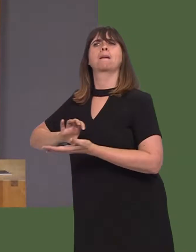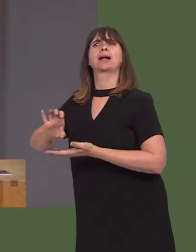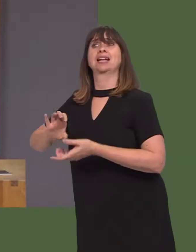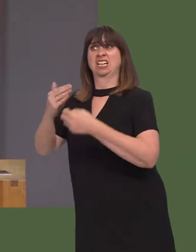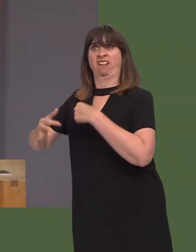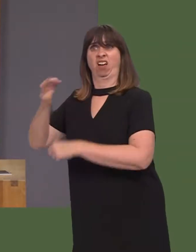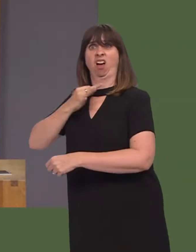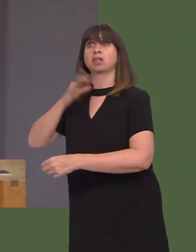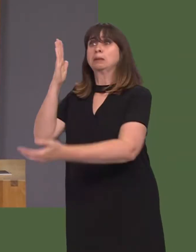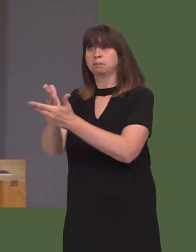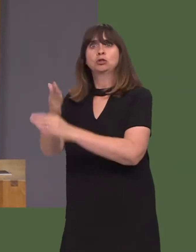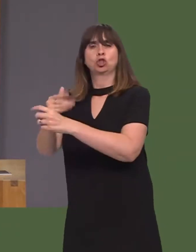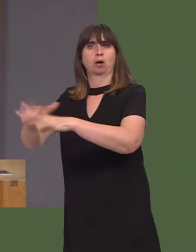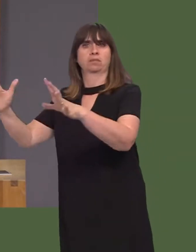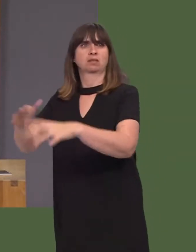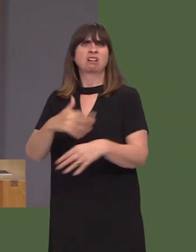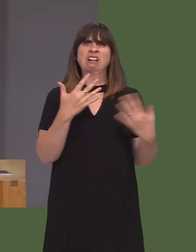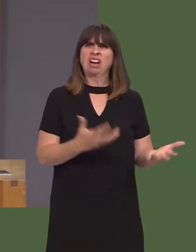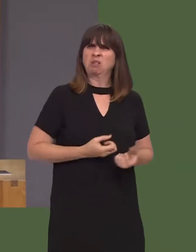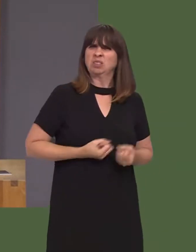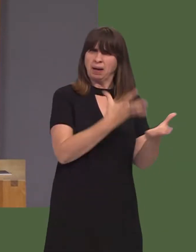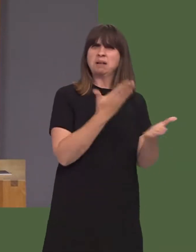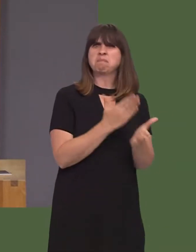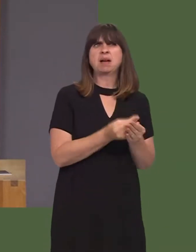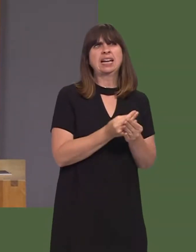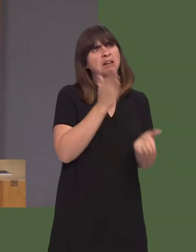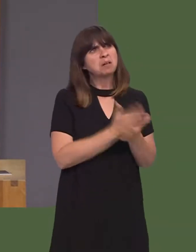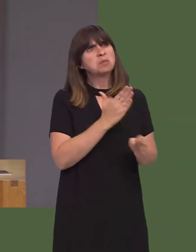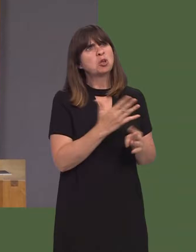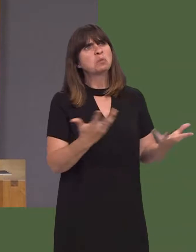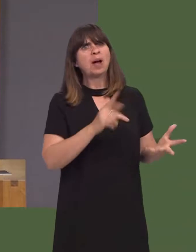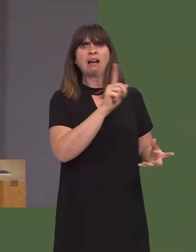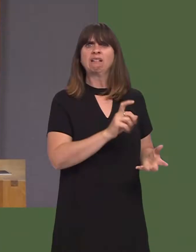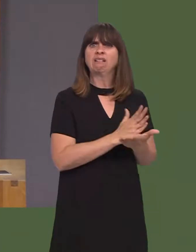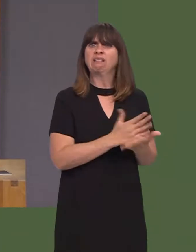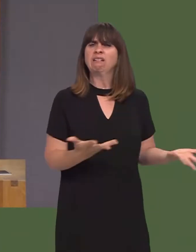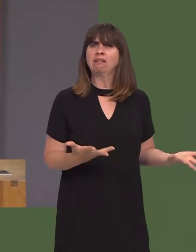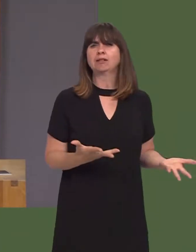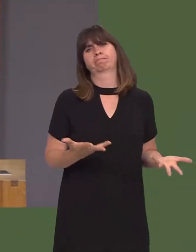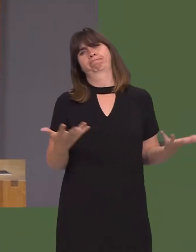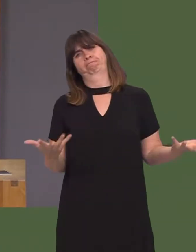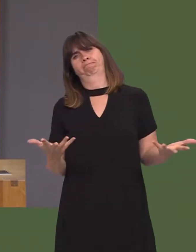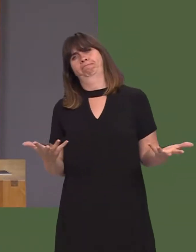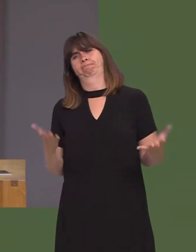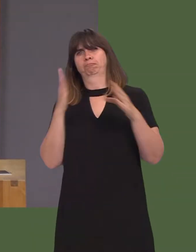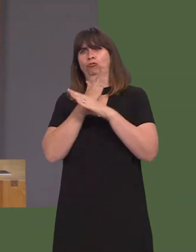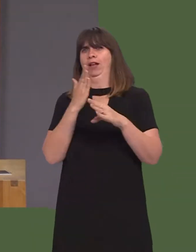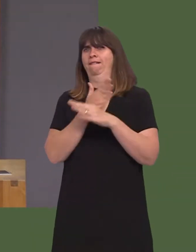really be doing a lot more than we are to make Wales an attractive venue for private